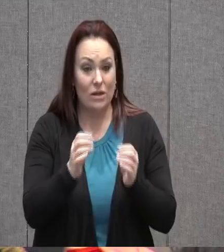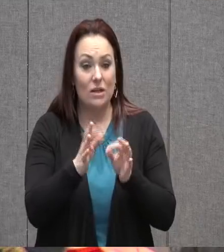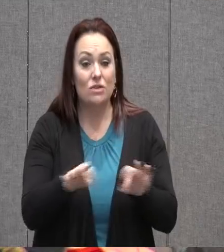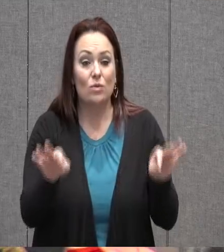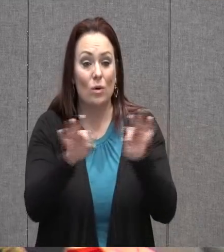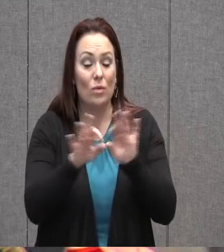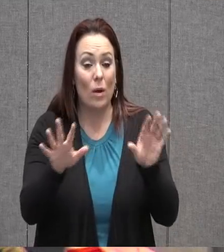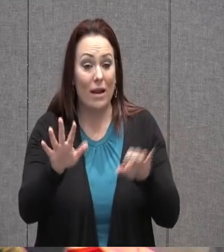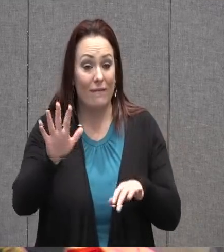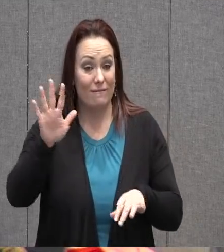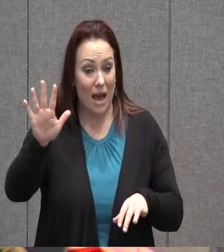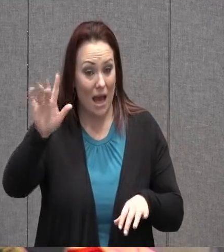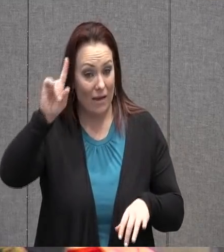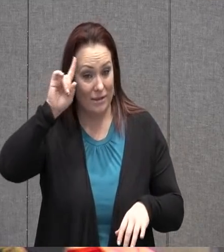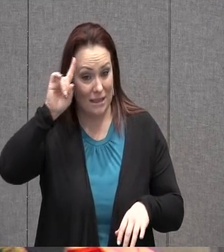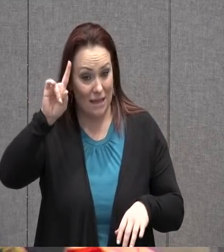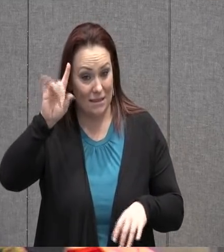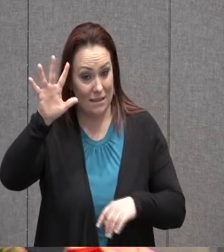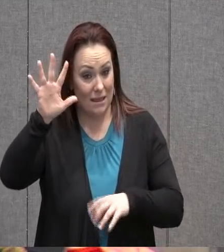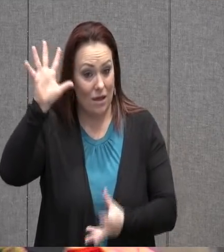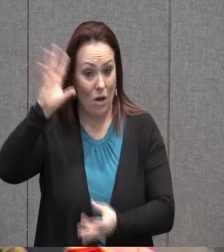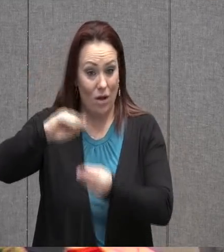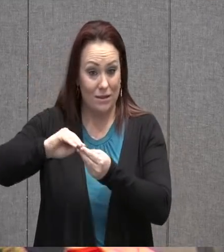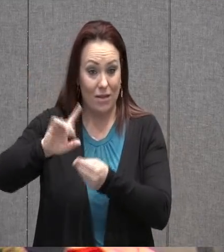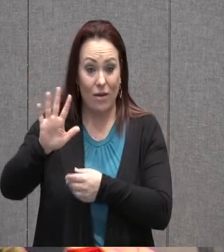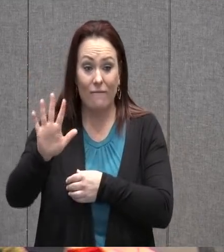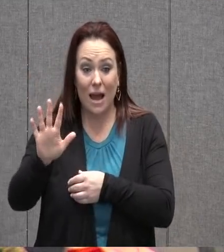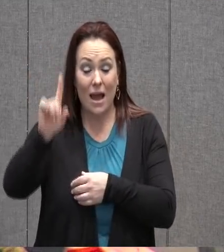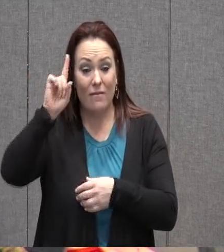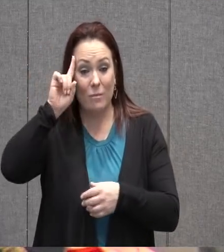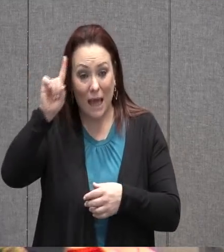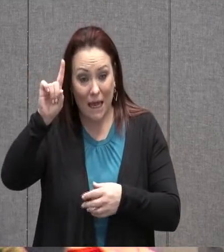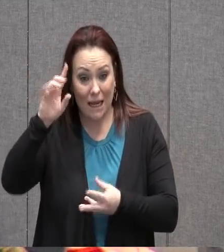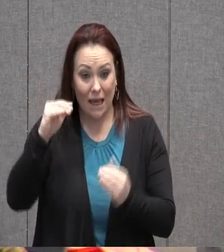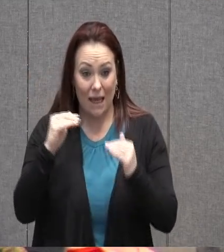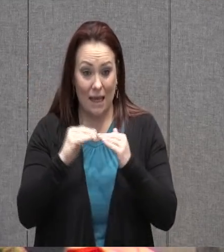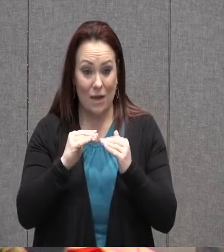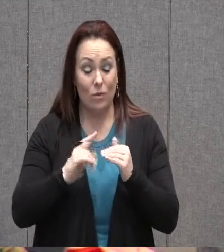So five pennies could equal one nickel.